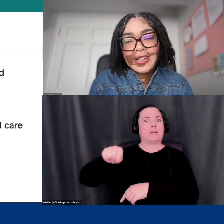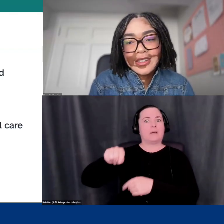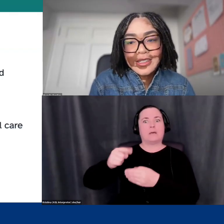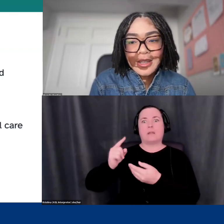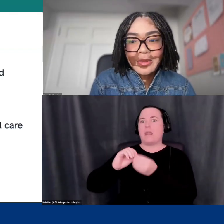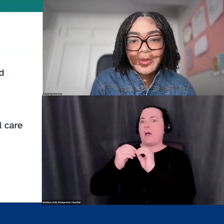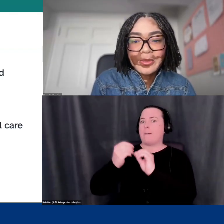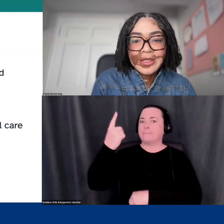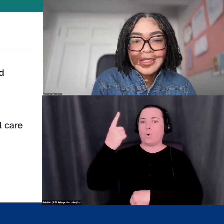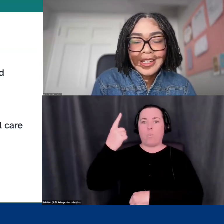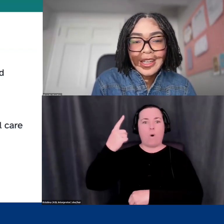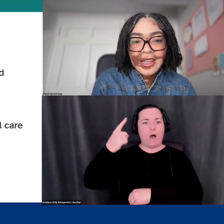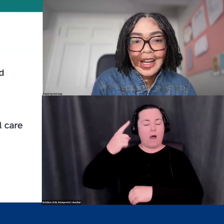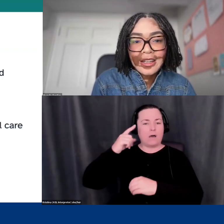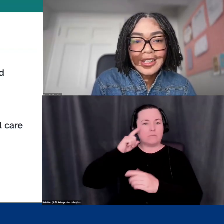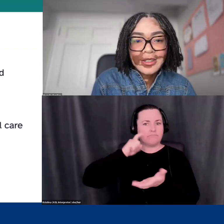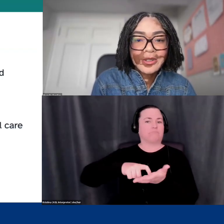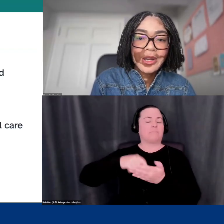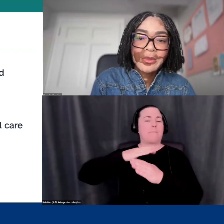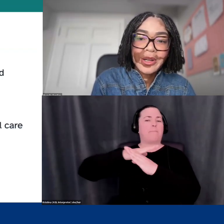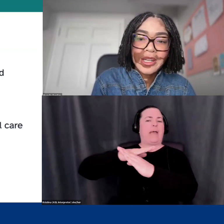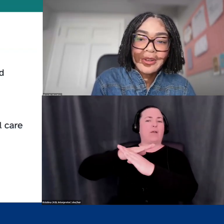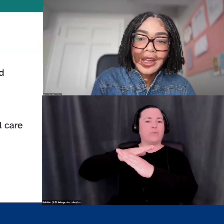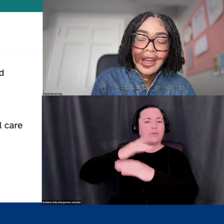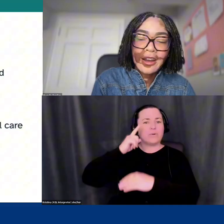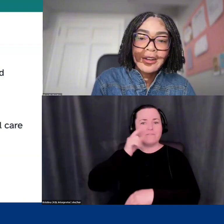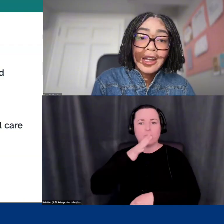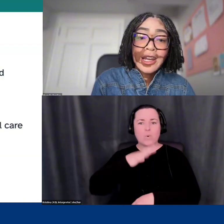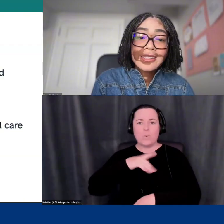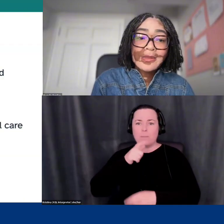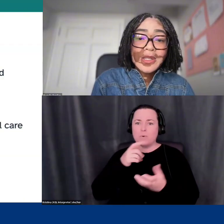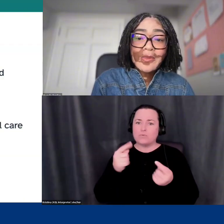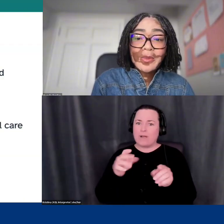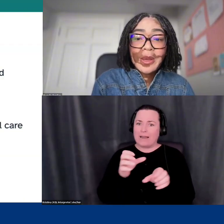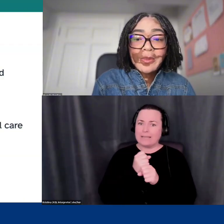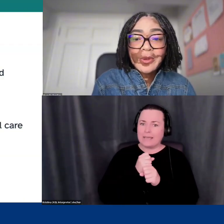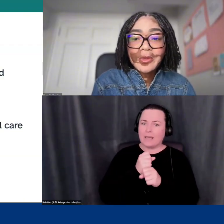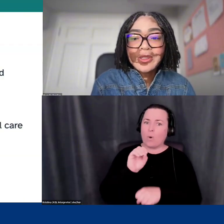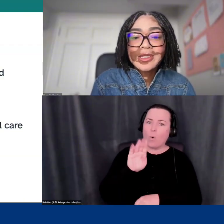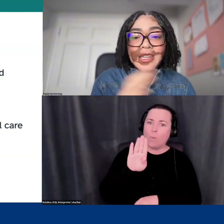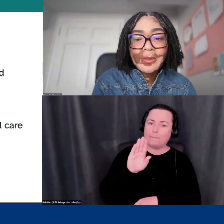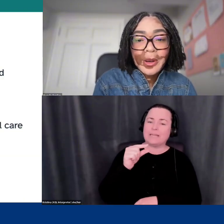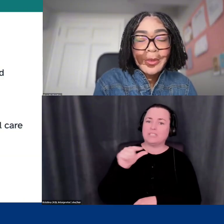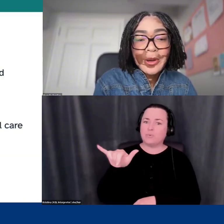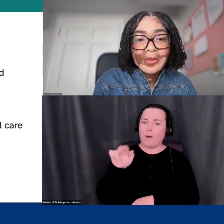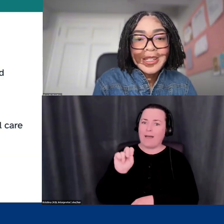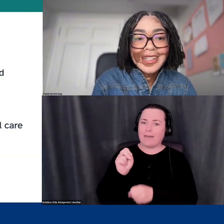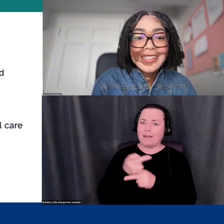physically disabled women seeking gynecological and prenatal care and sometimes people will skip appointments